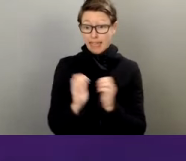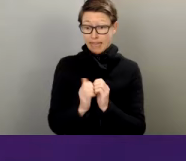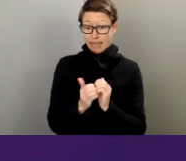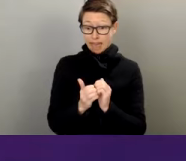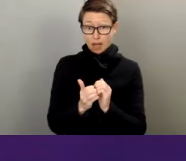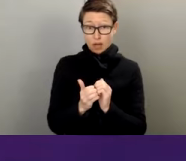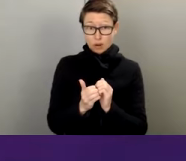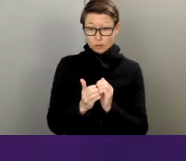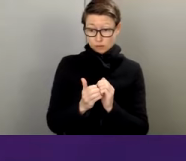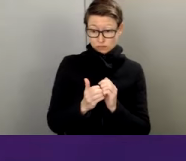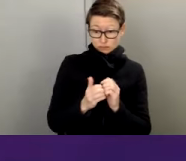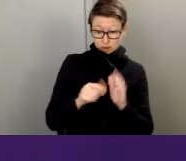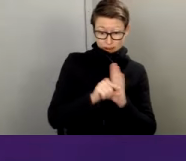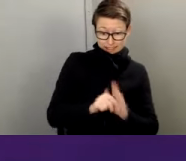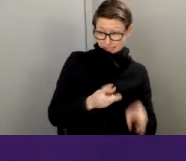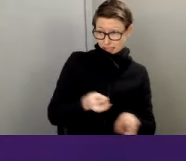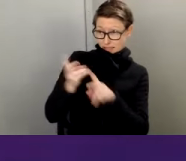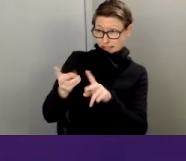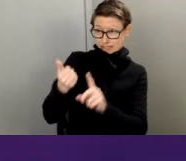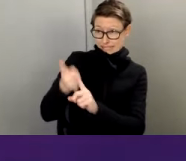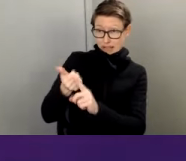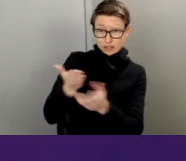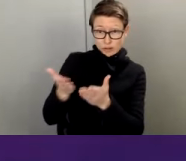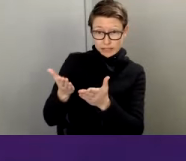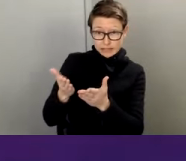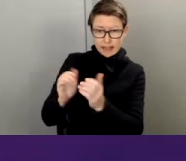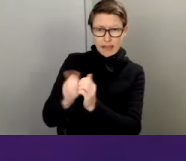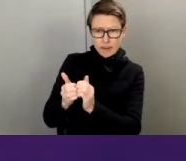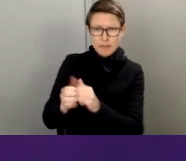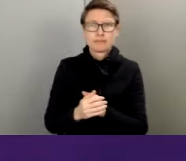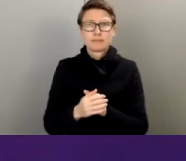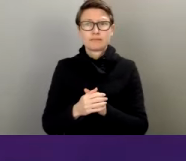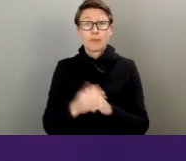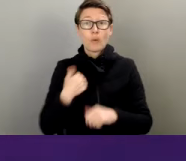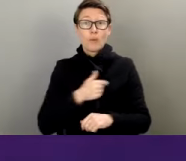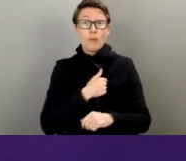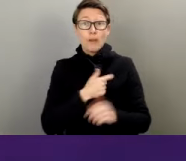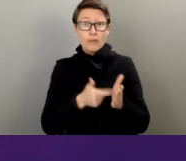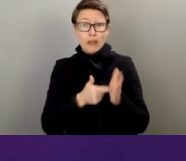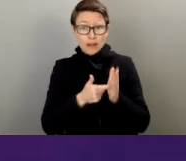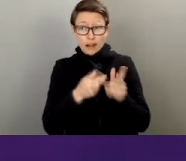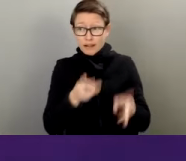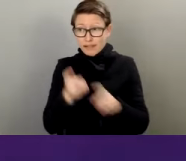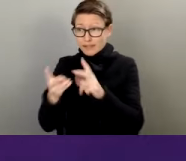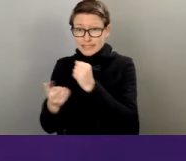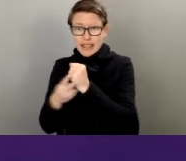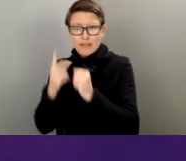and records requires these documents to be held for auditing purposes. So like during our process for